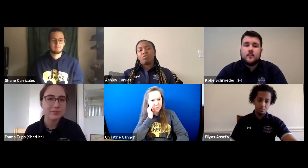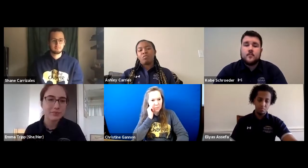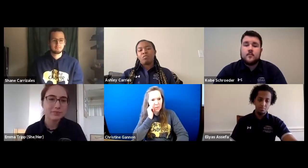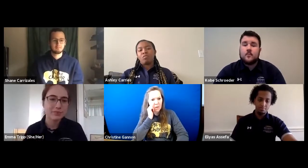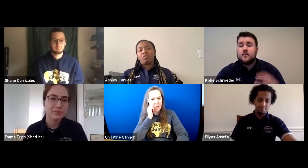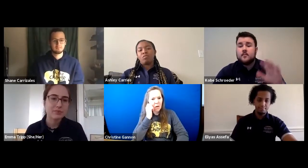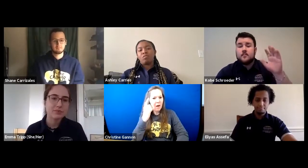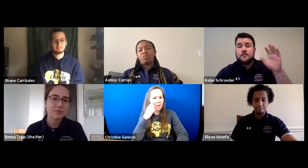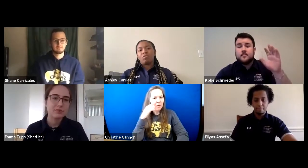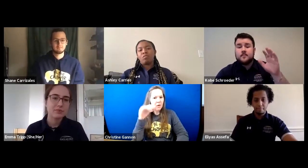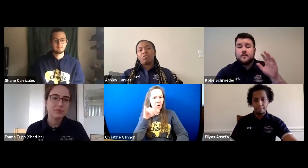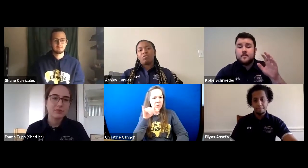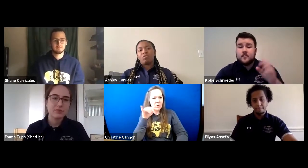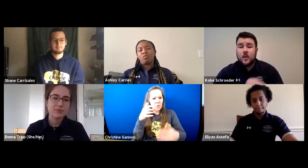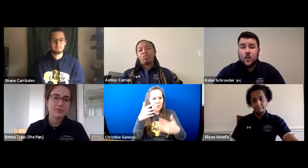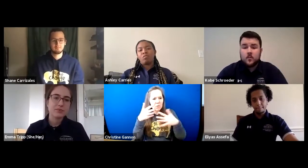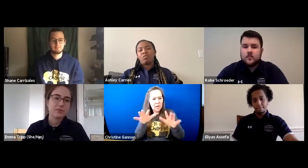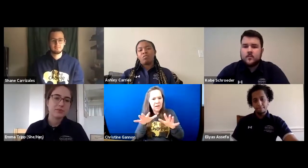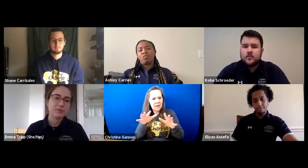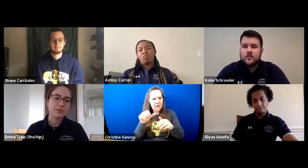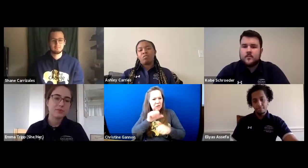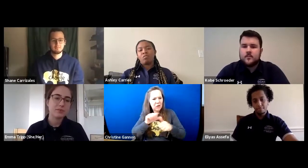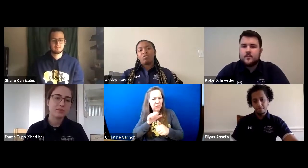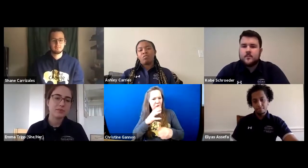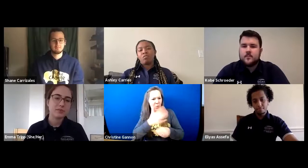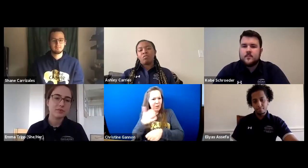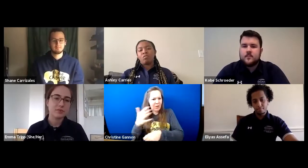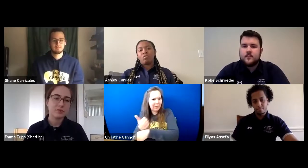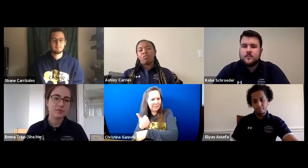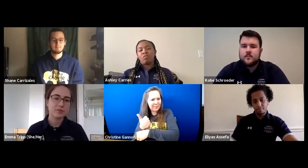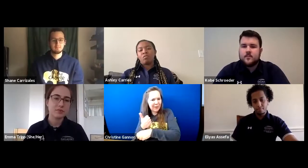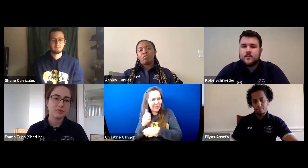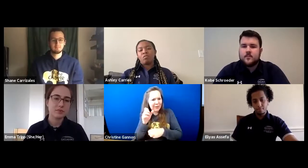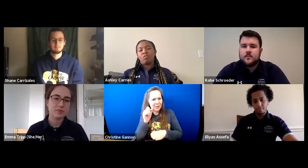>Also letting each other win.